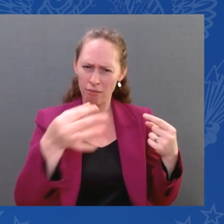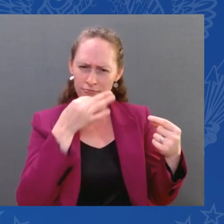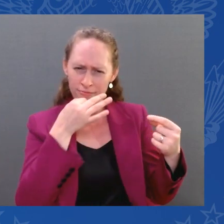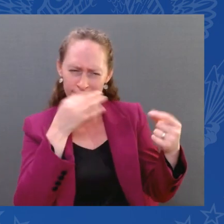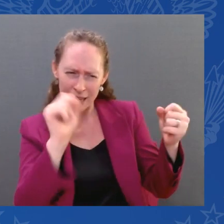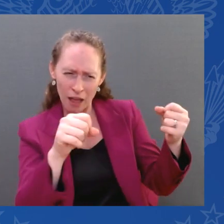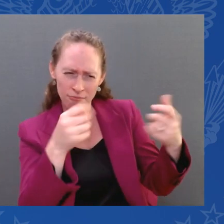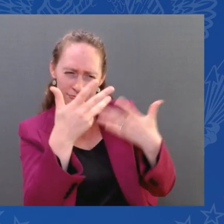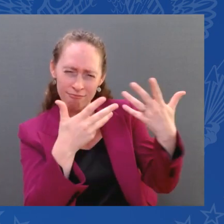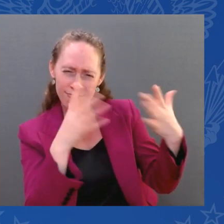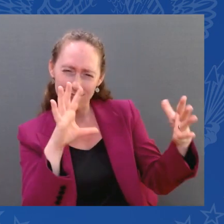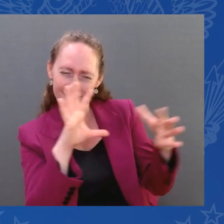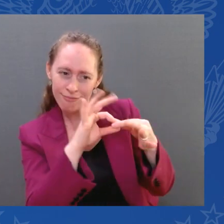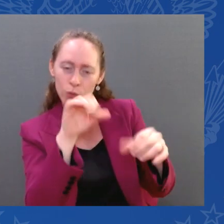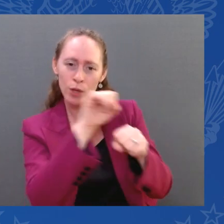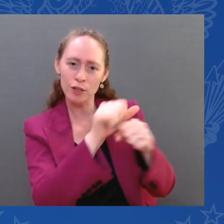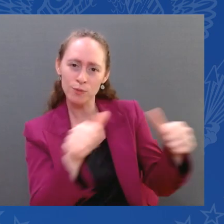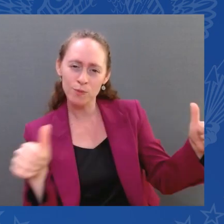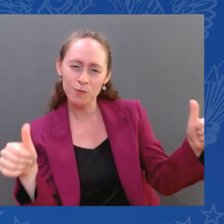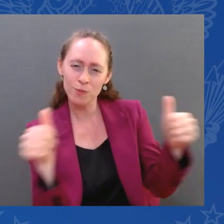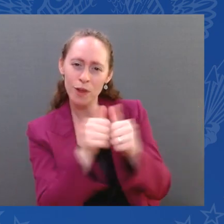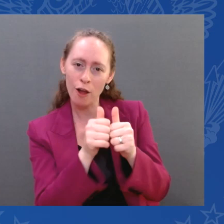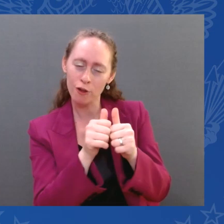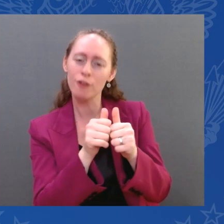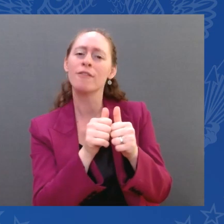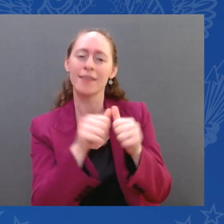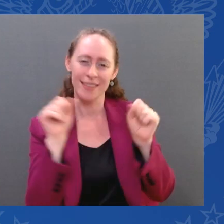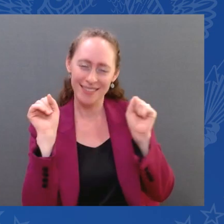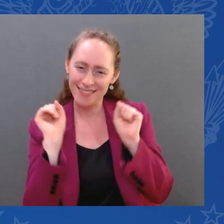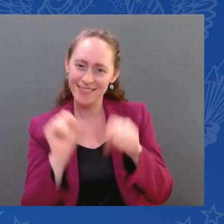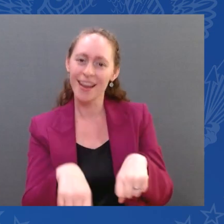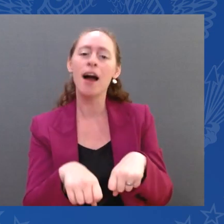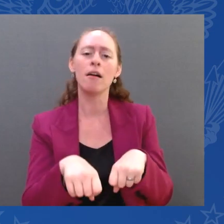He worked on pressing issues like campaign finance reform and marriage equality.